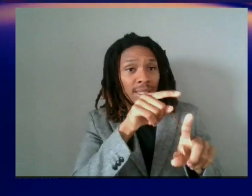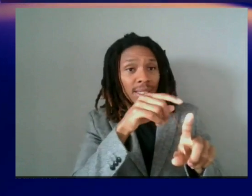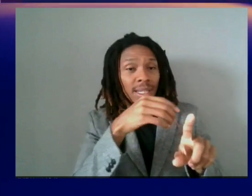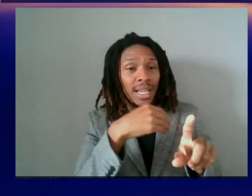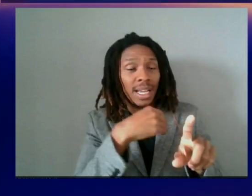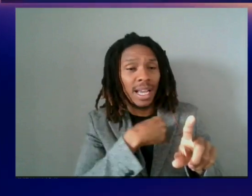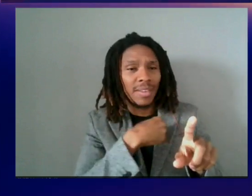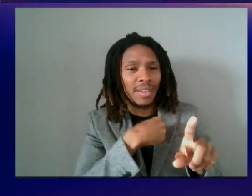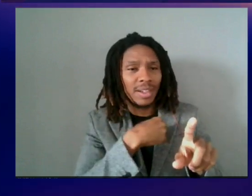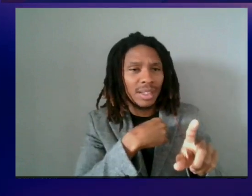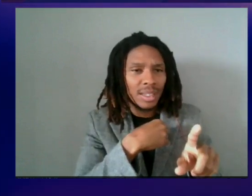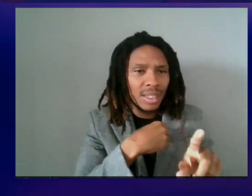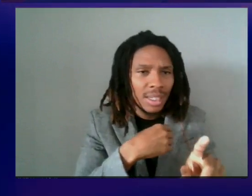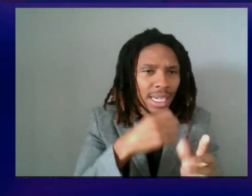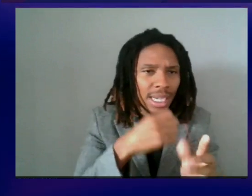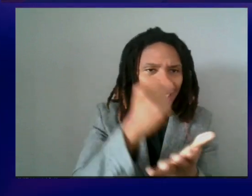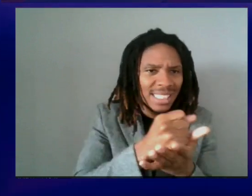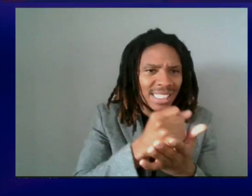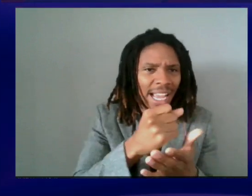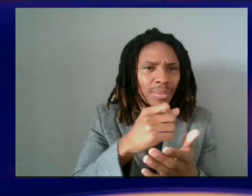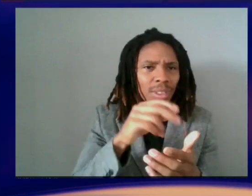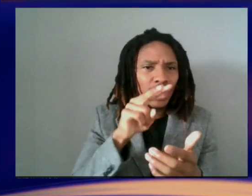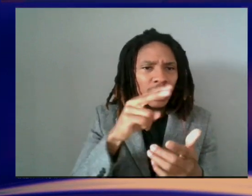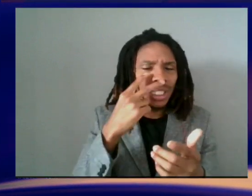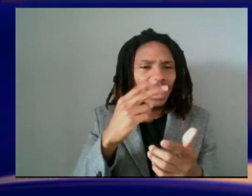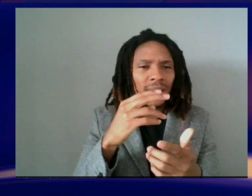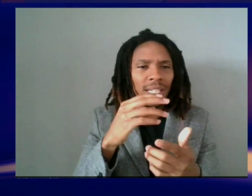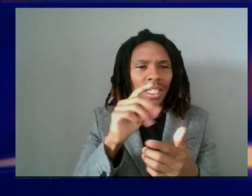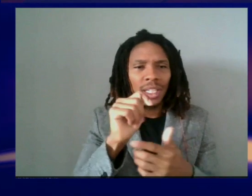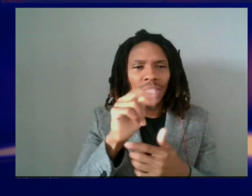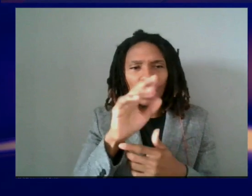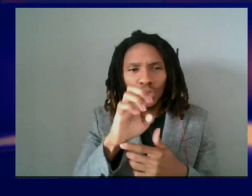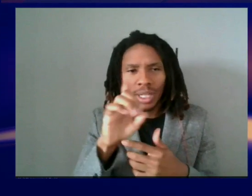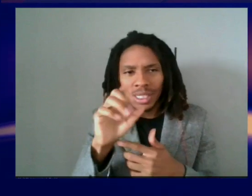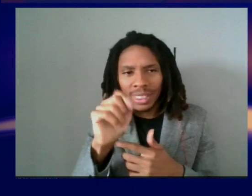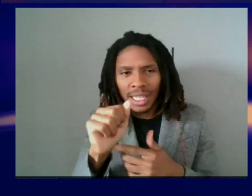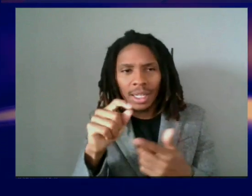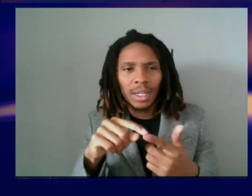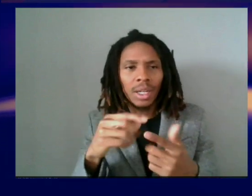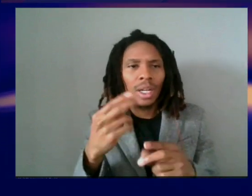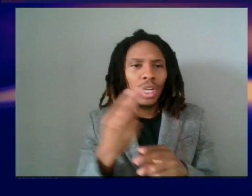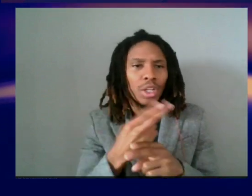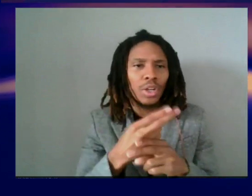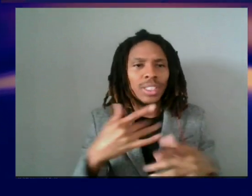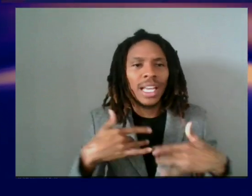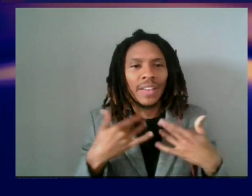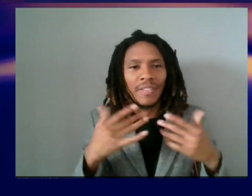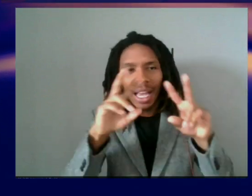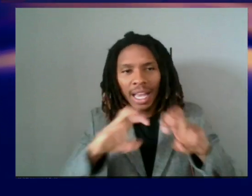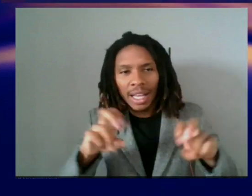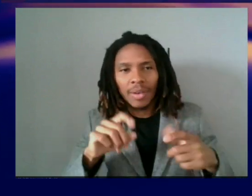To help me navigate, to trace data, to use things like event analytics and operational analytics